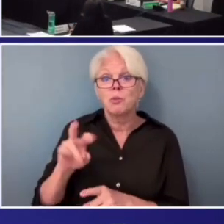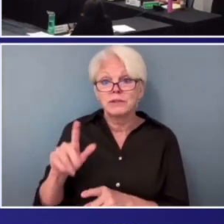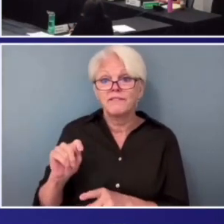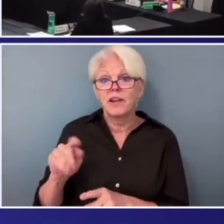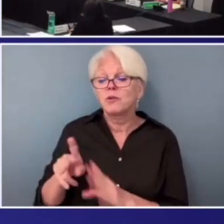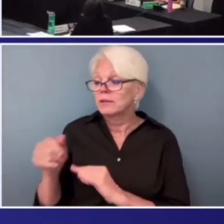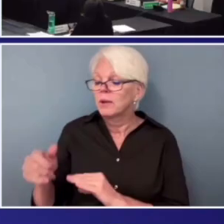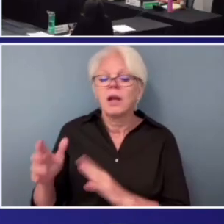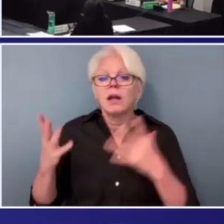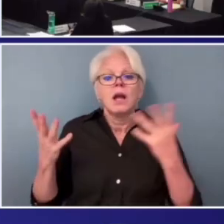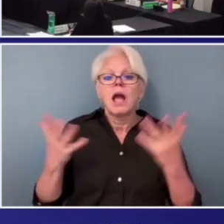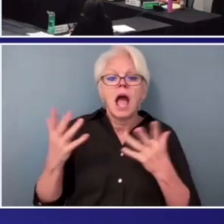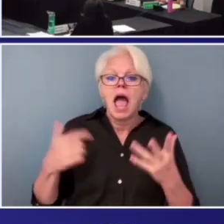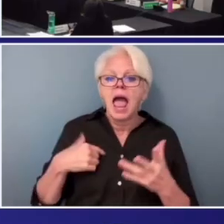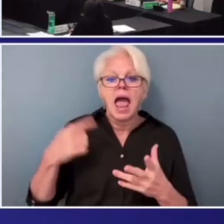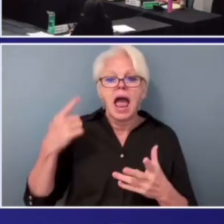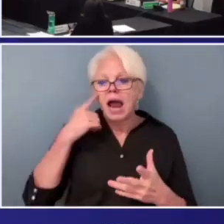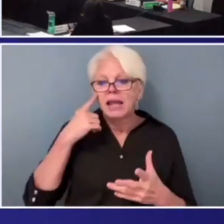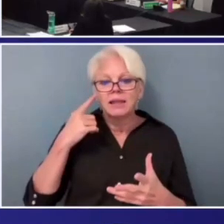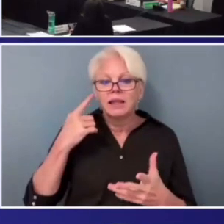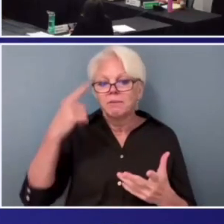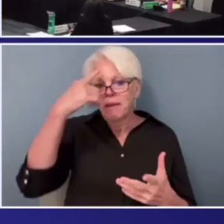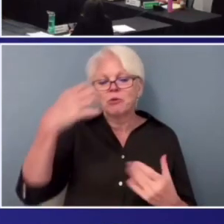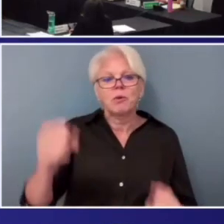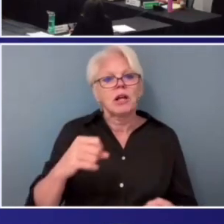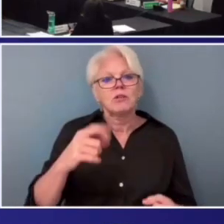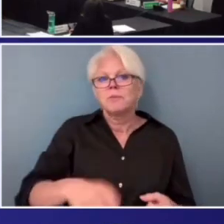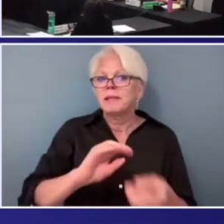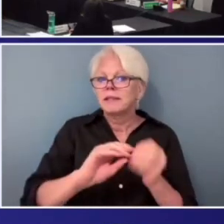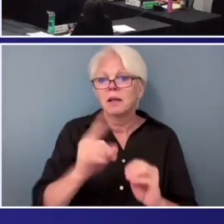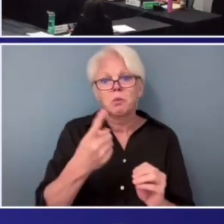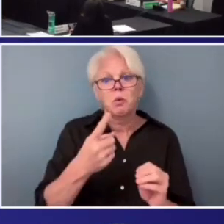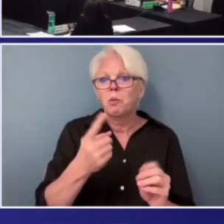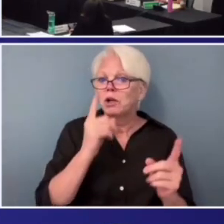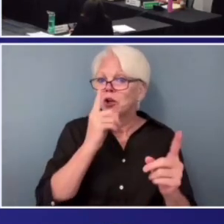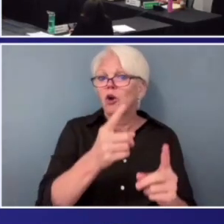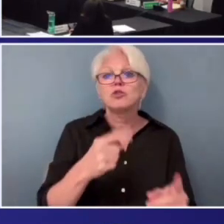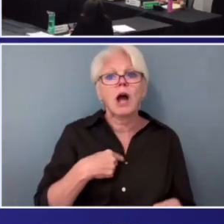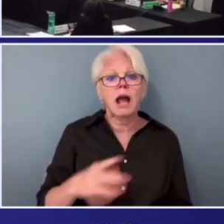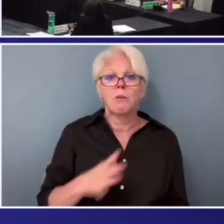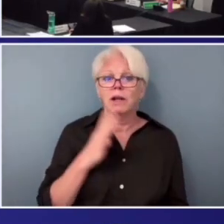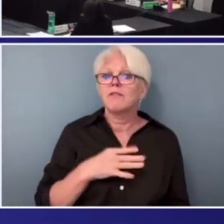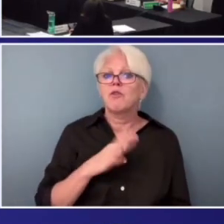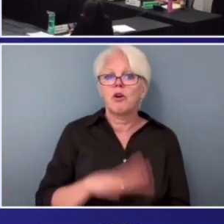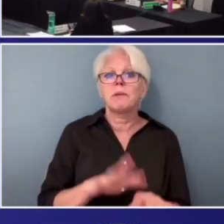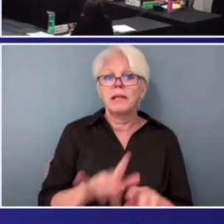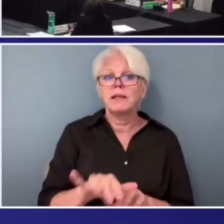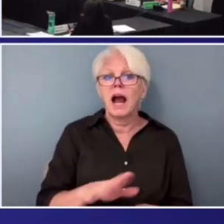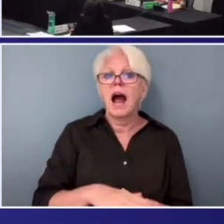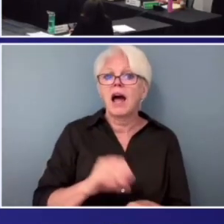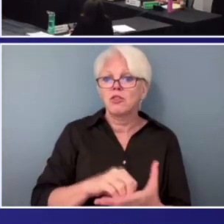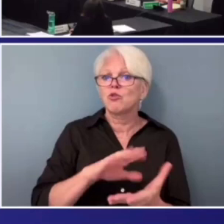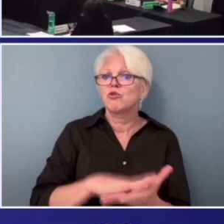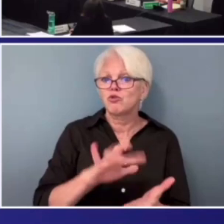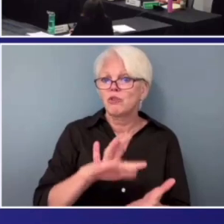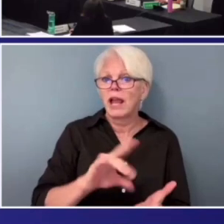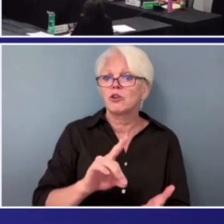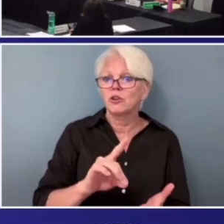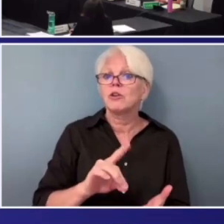the VA's number one goal right now. Just want to put on the record that the largest employer of clinical psychologists is the Veterans Administration. And I think